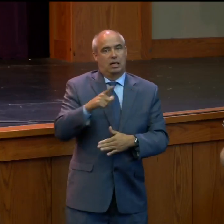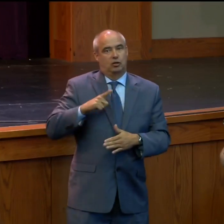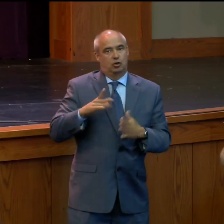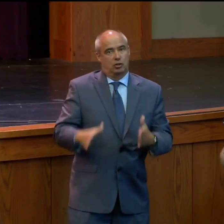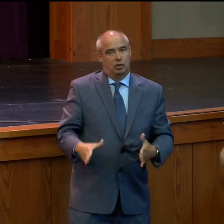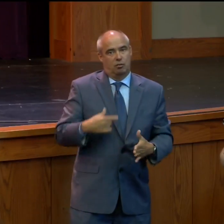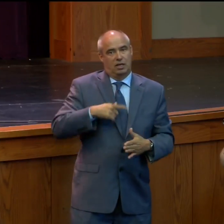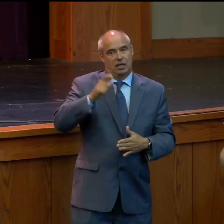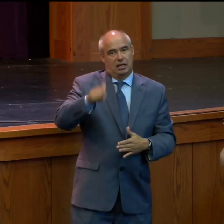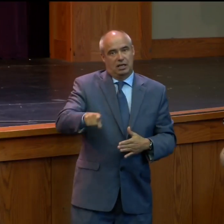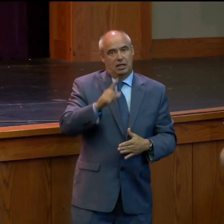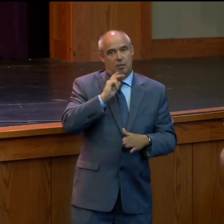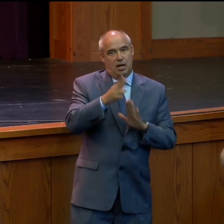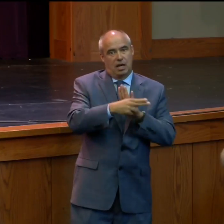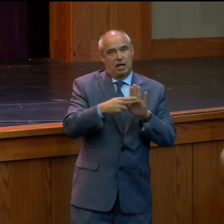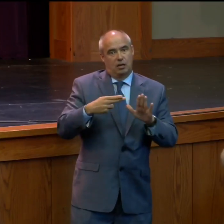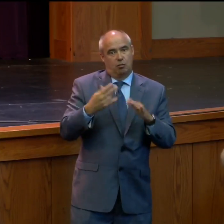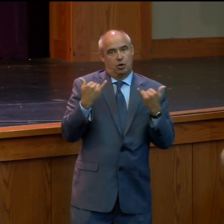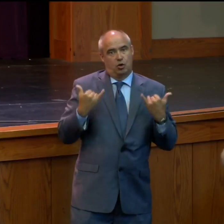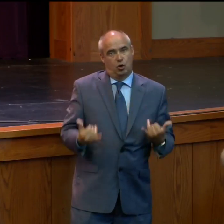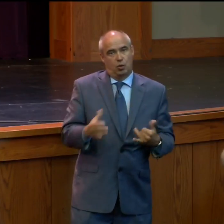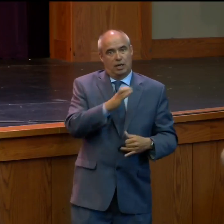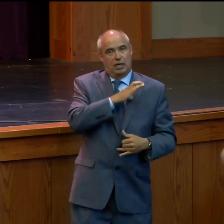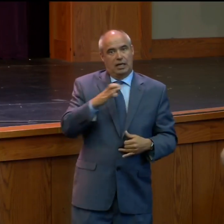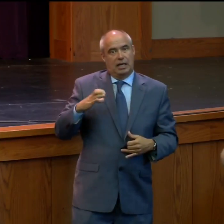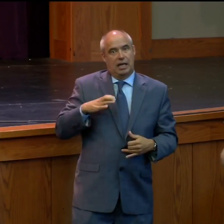THE NEED IS HIGHLIGHTED BY A CURRENT COUNCILMEMBER WHO IS A